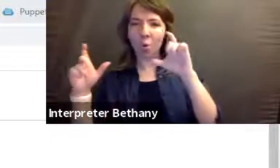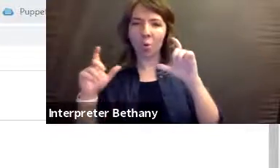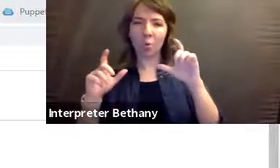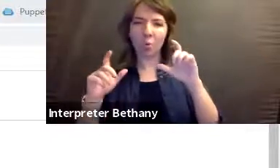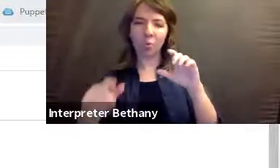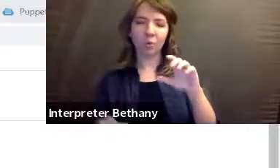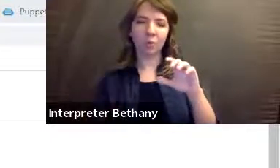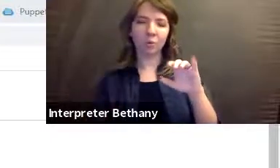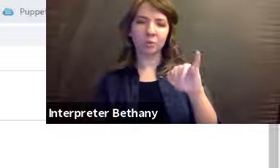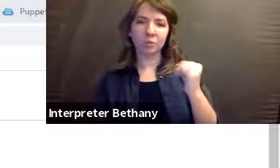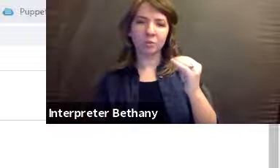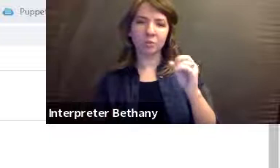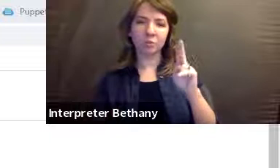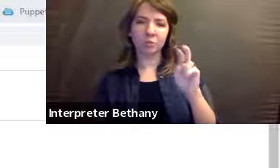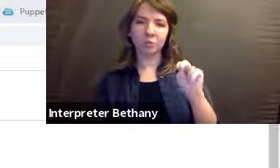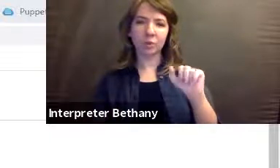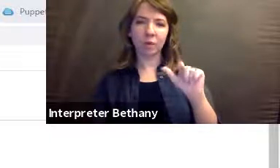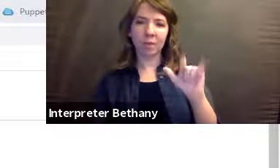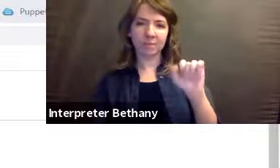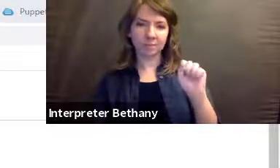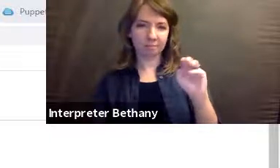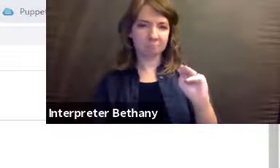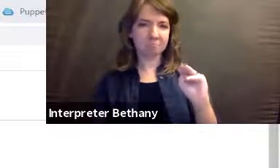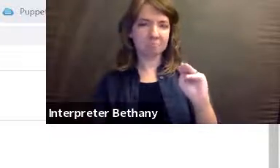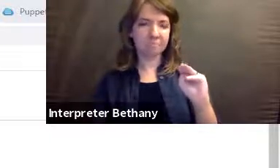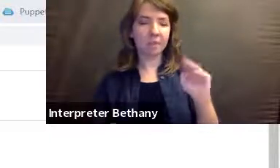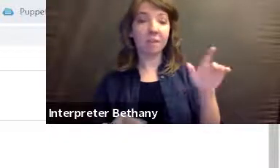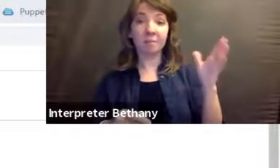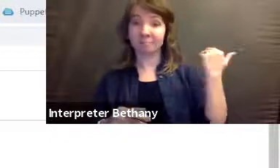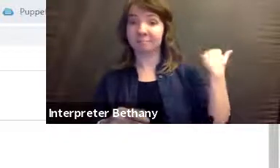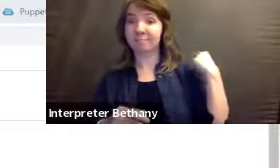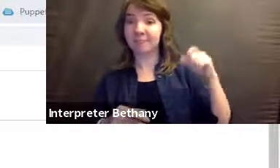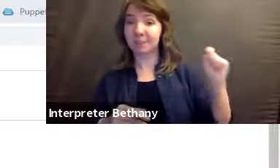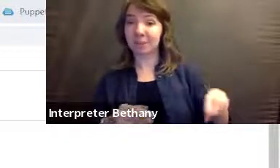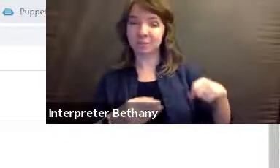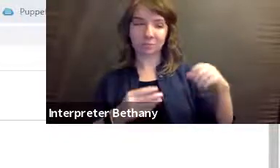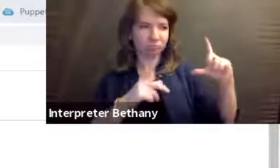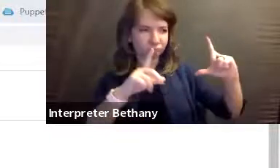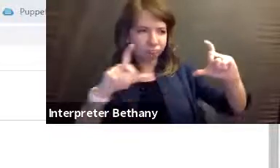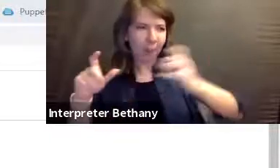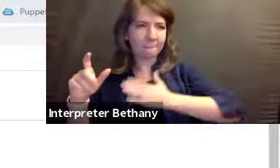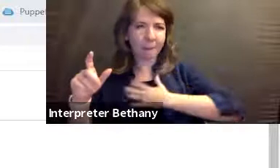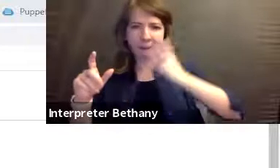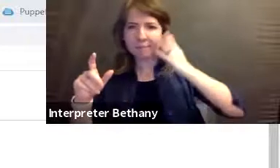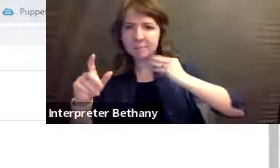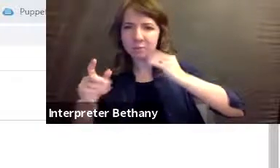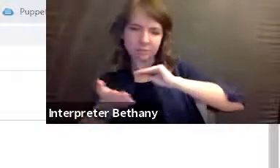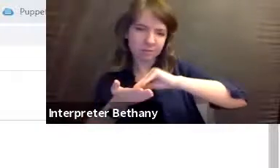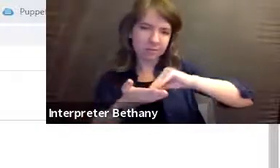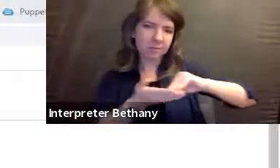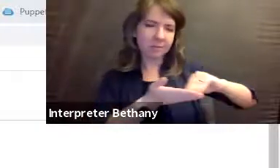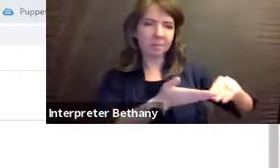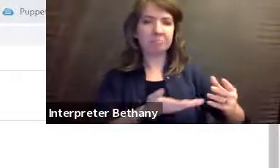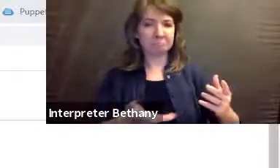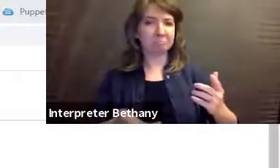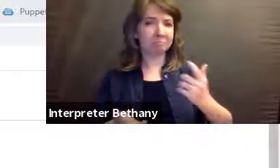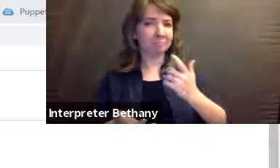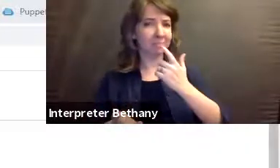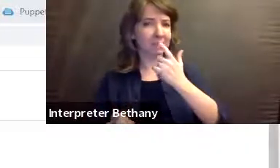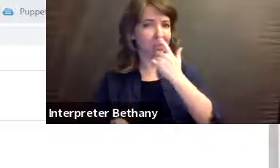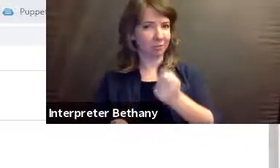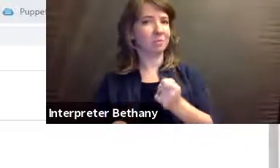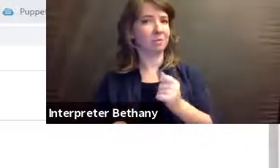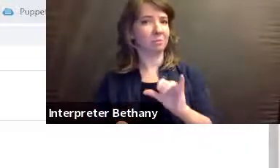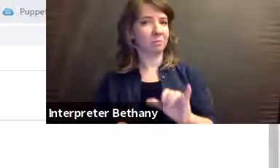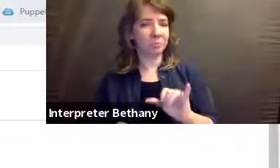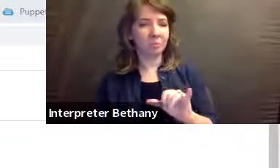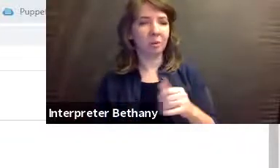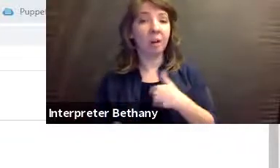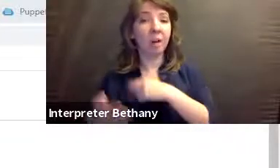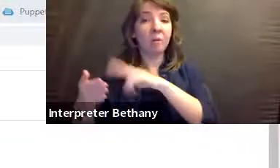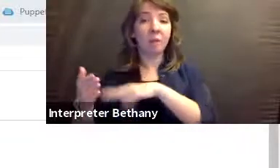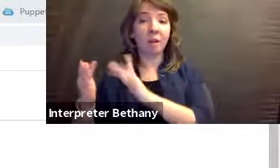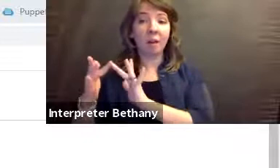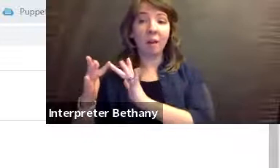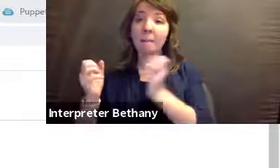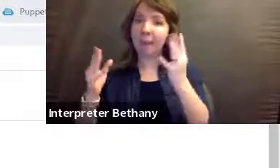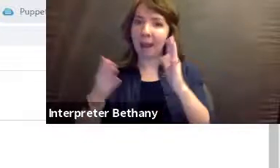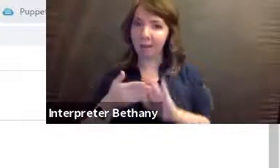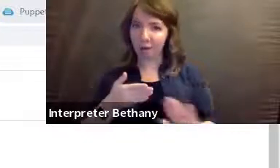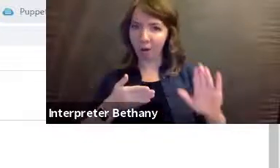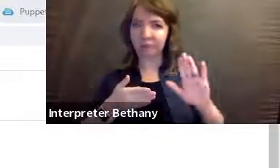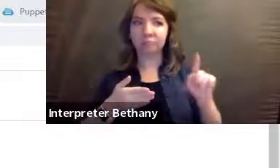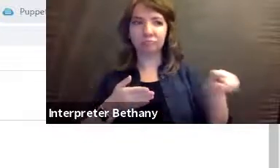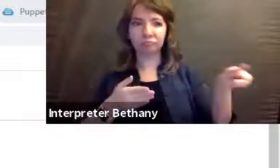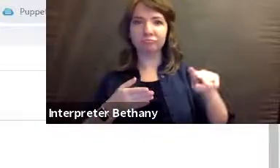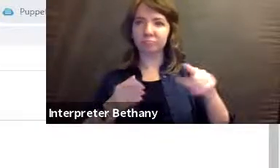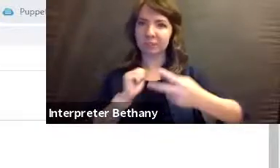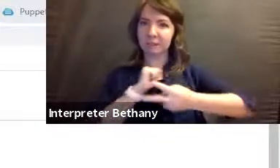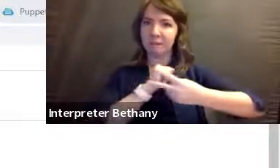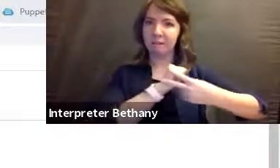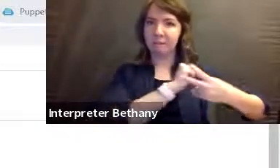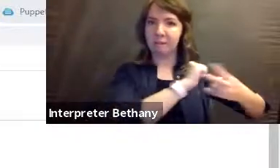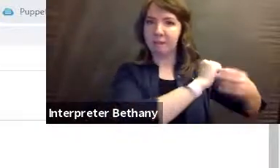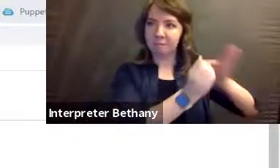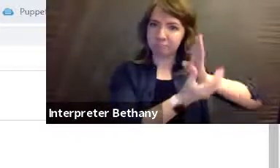Diana Baldrica: The last half of the semester documenting their own experiences. So I thought that was kind of they came up with some kind of interesting stuff and I read online that a lot of colleges were actually archiving it because it's pretty historical